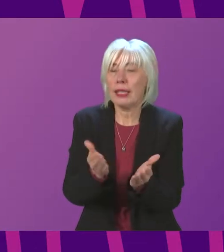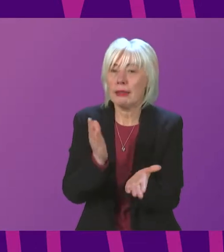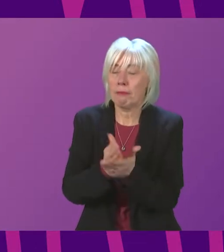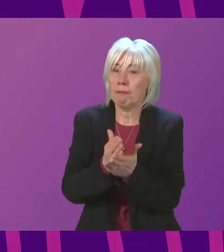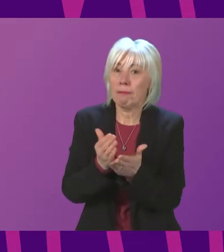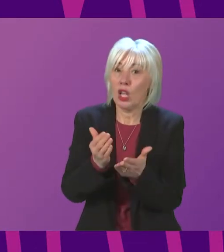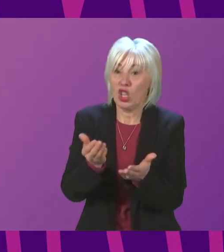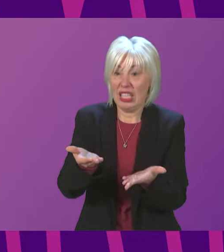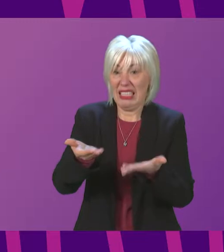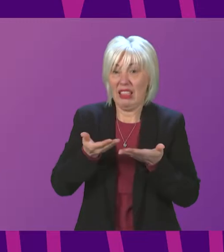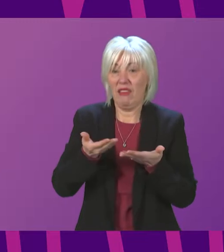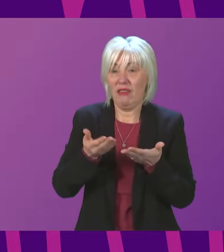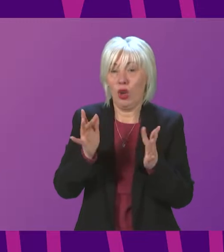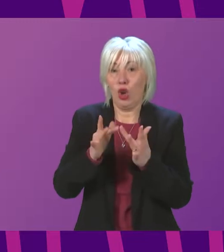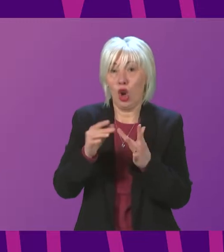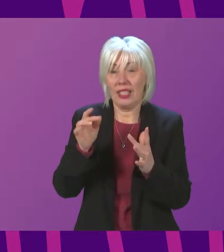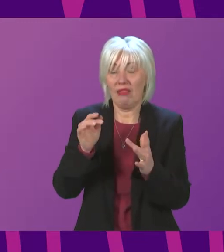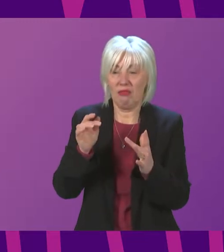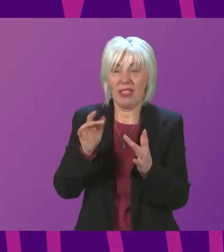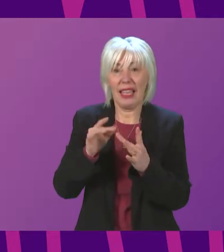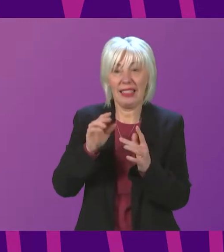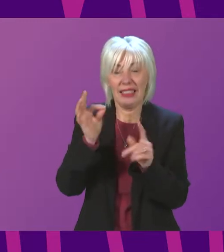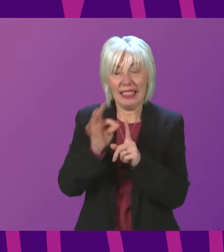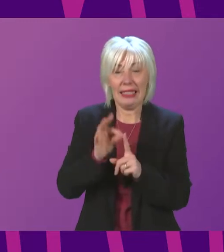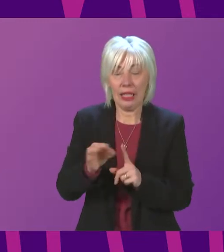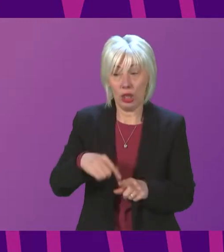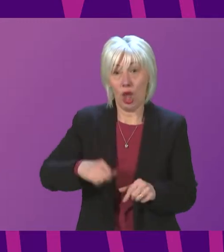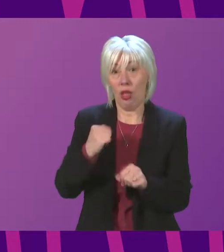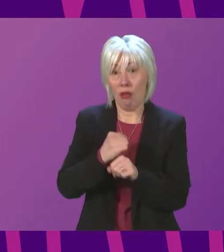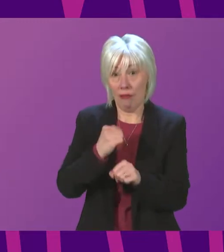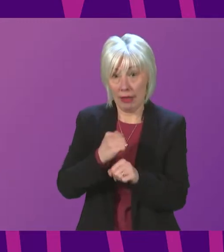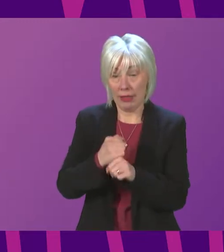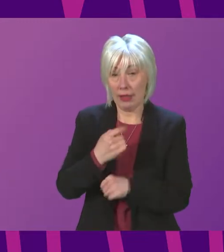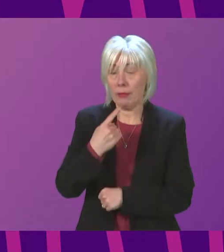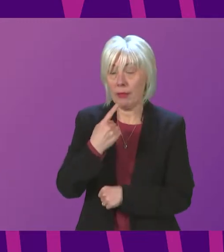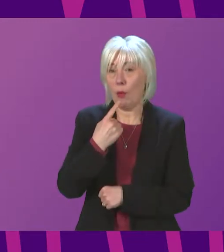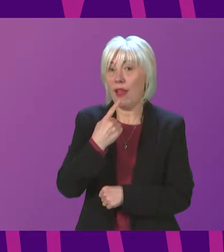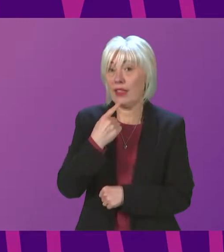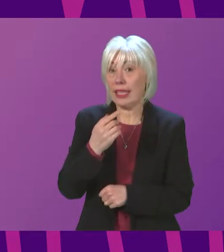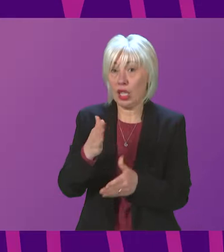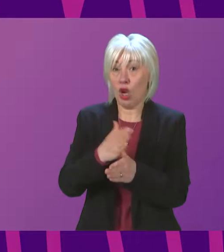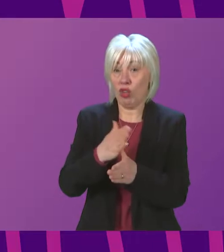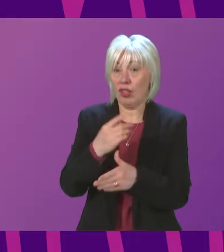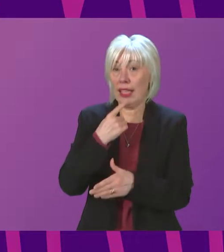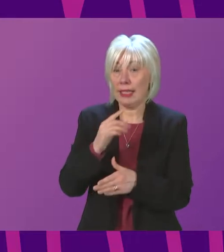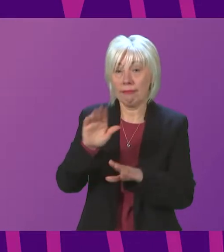given the contact details. Building on what I said in my initial answer about the action that the Government is taking,